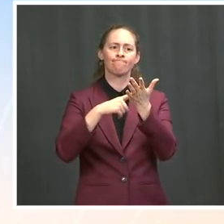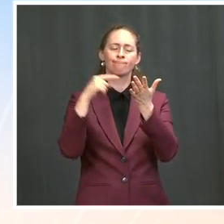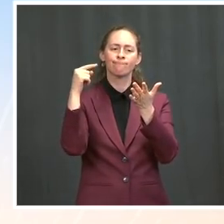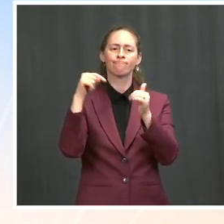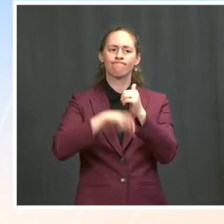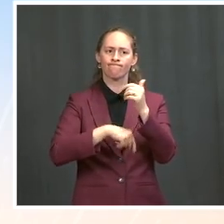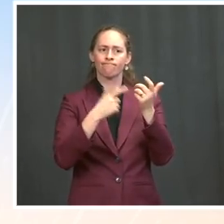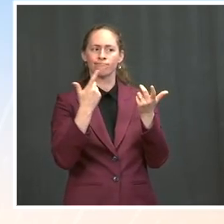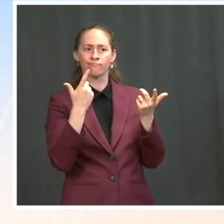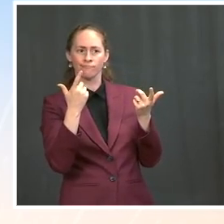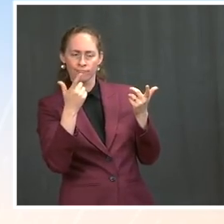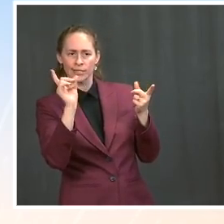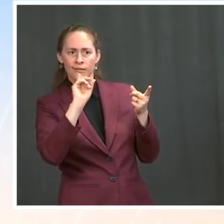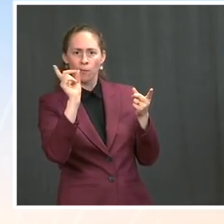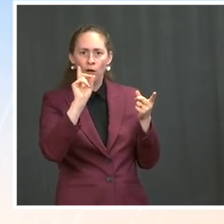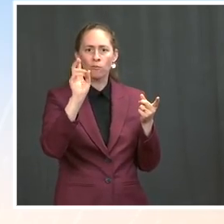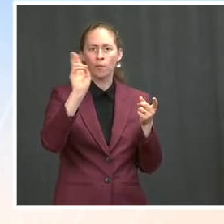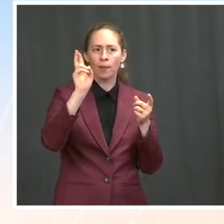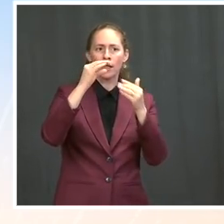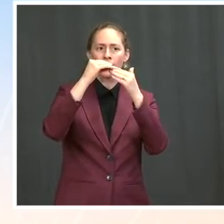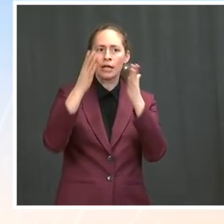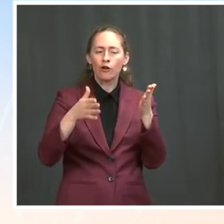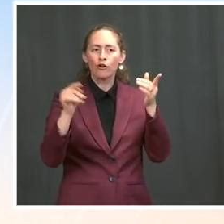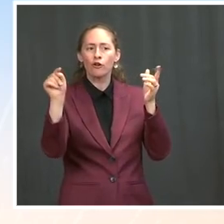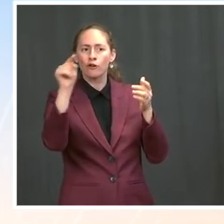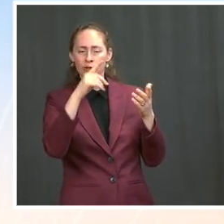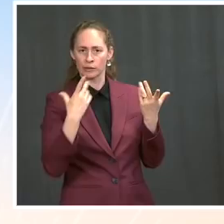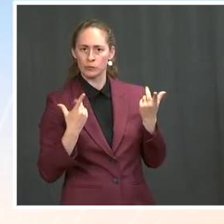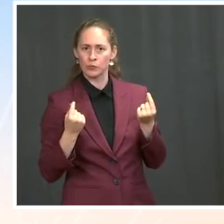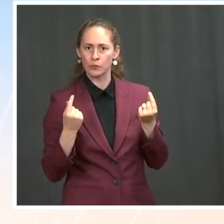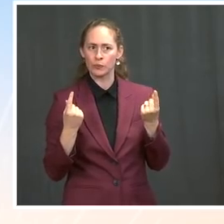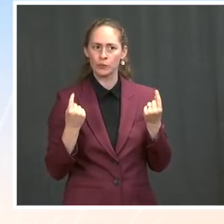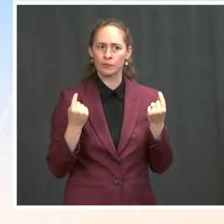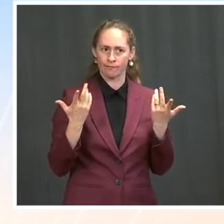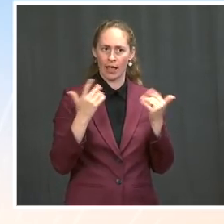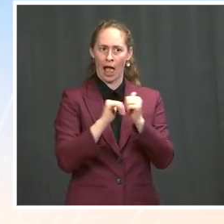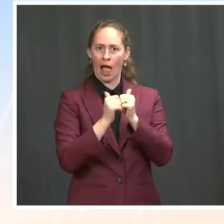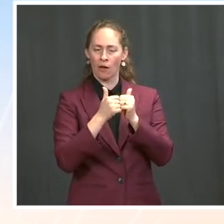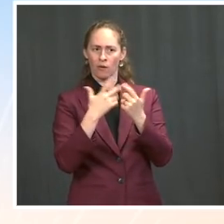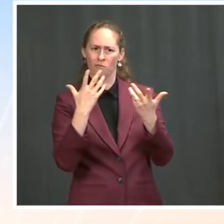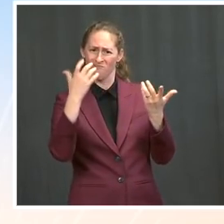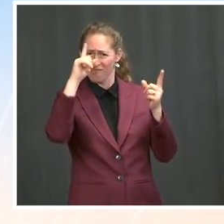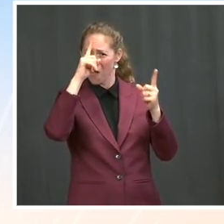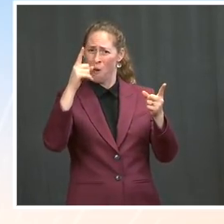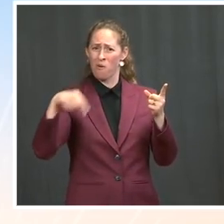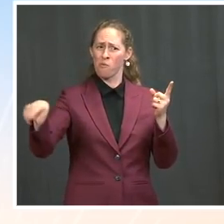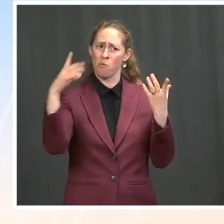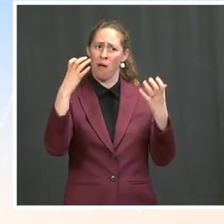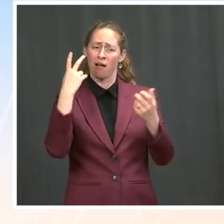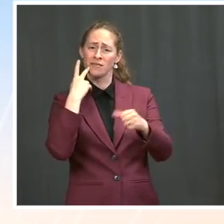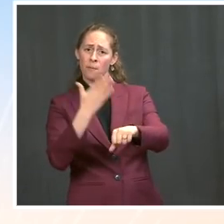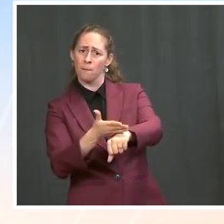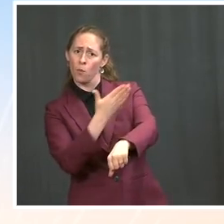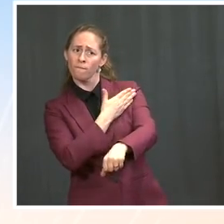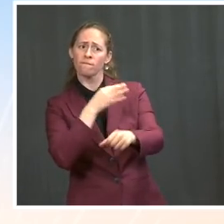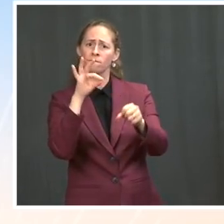with a range of members who also want to see advance -- advances on voting rights. And I expect the President will engage with Senator Schumer